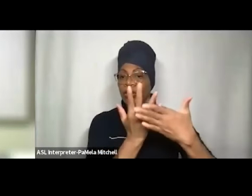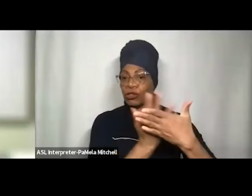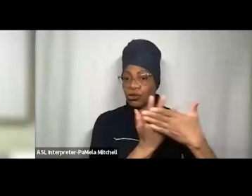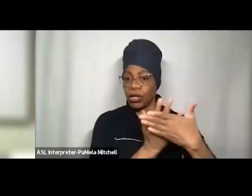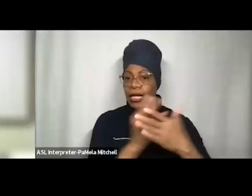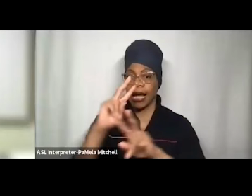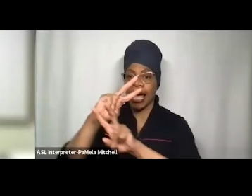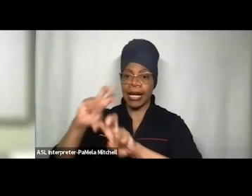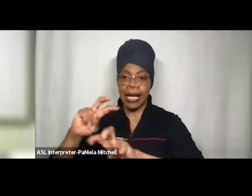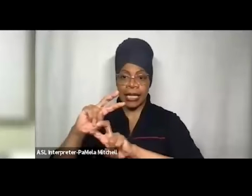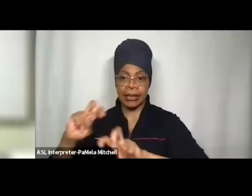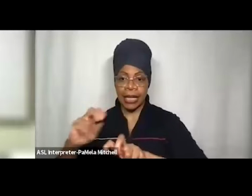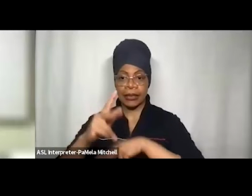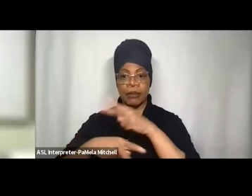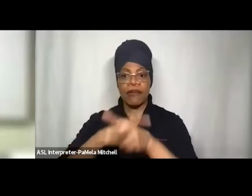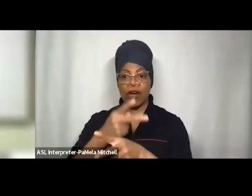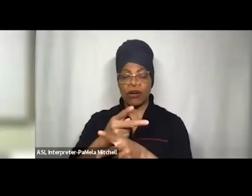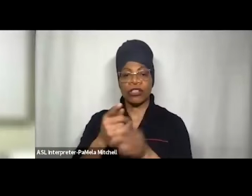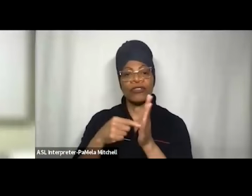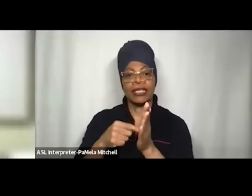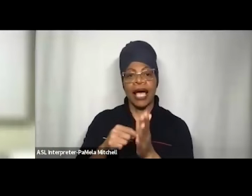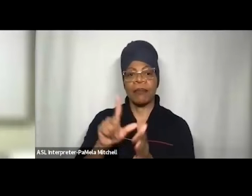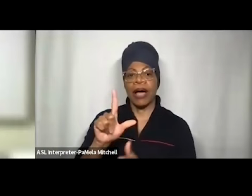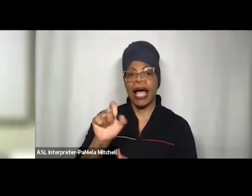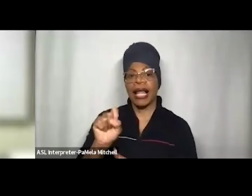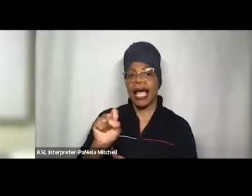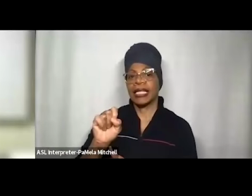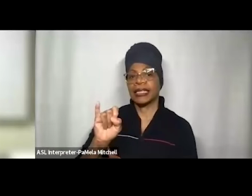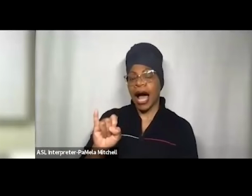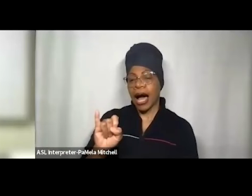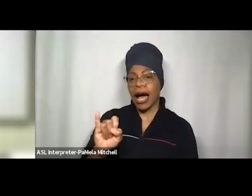such as the LSI and the Ohio Risk Assessment System.